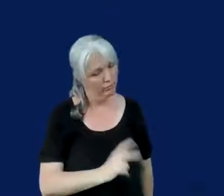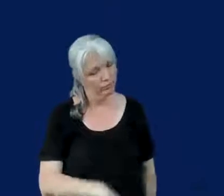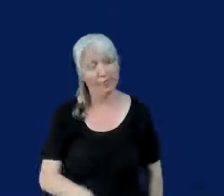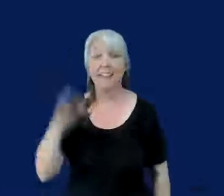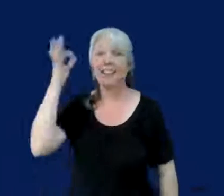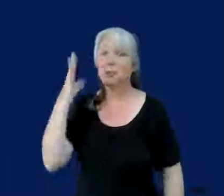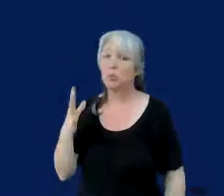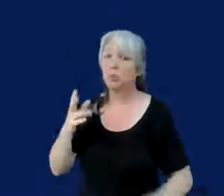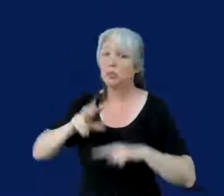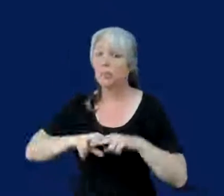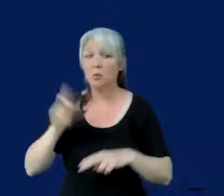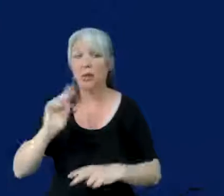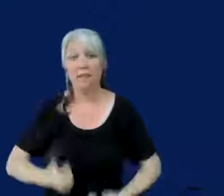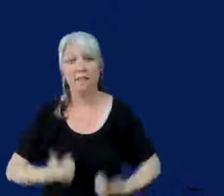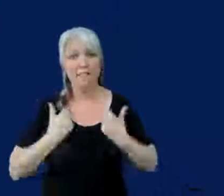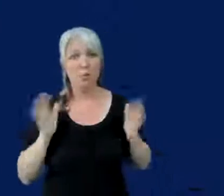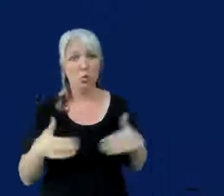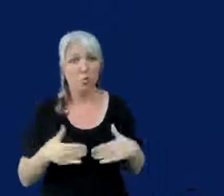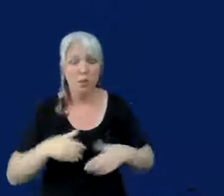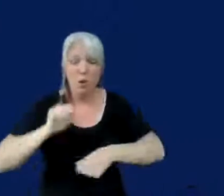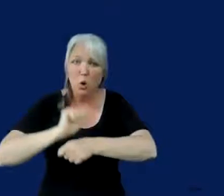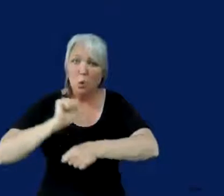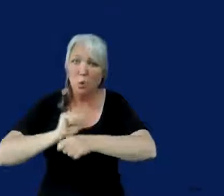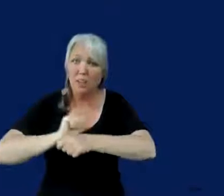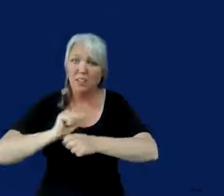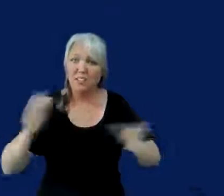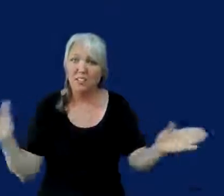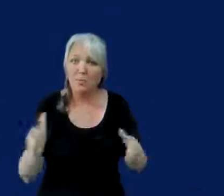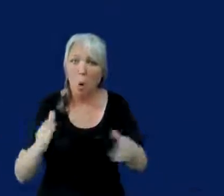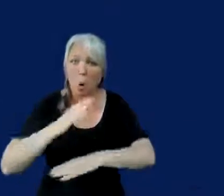The preacher was sitting in the living room, working at the little foldout table.